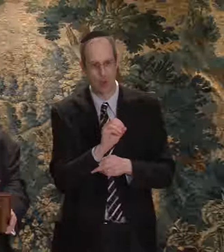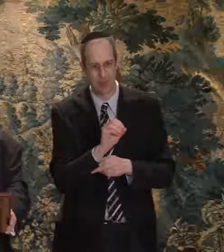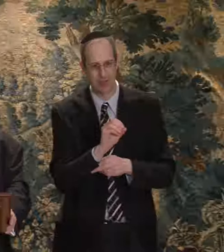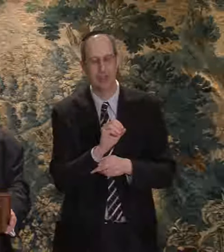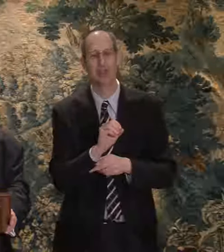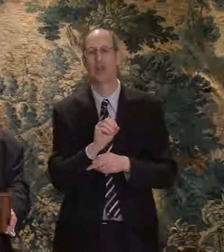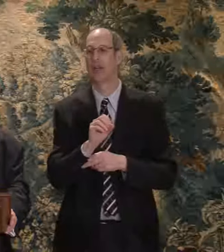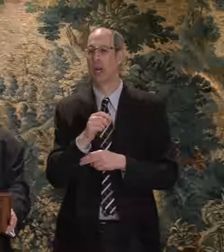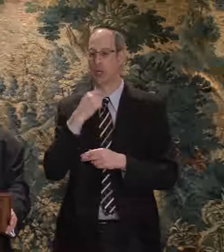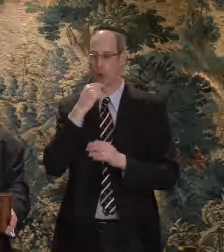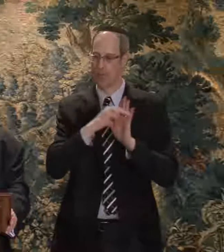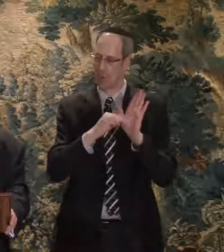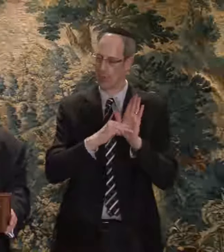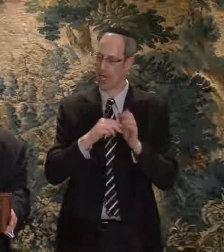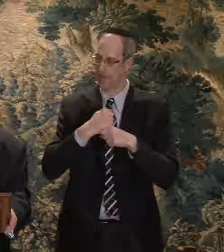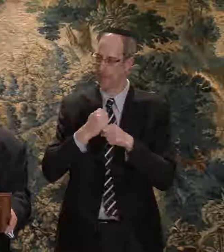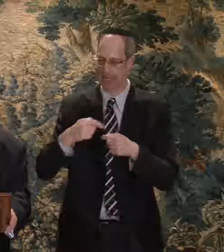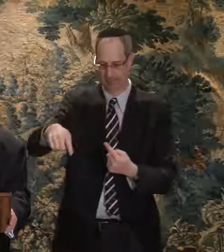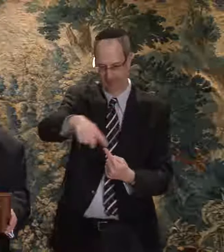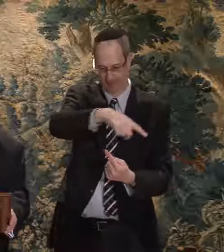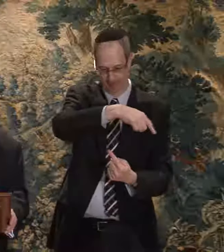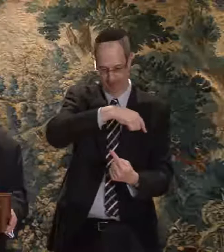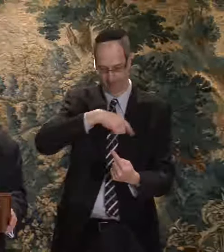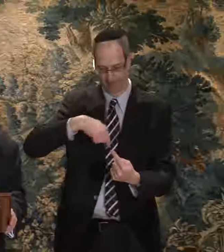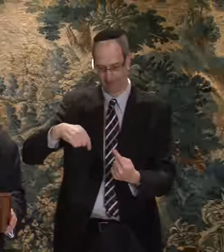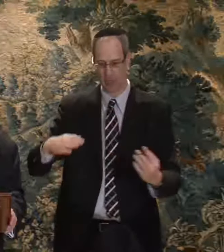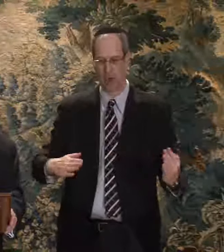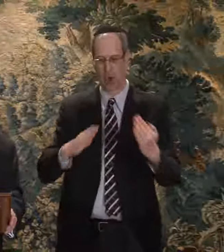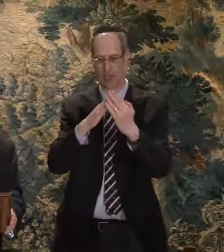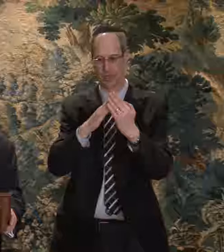circle around her scene I make a demarcation nobody should pass that line